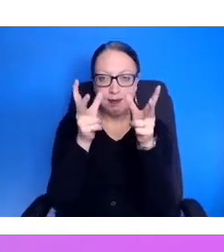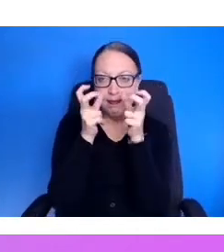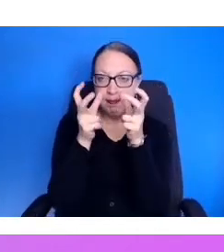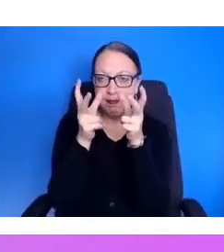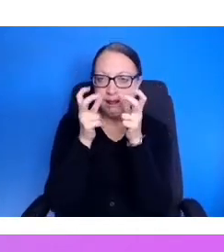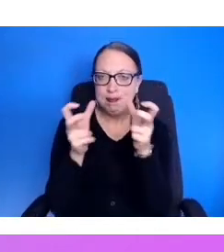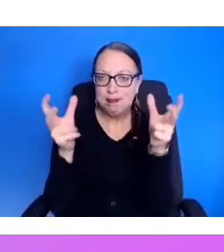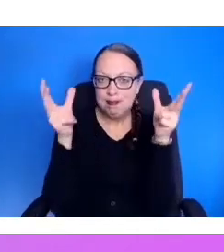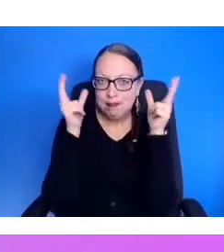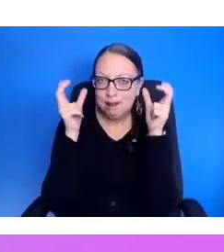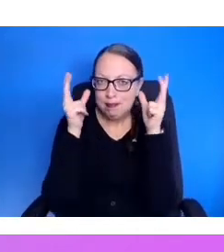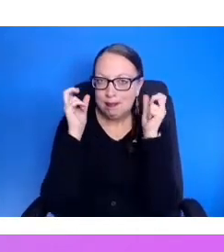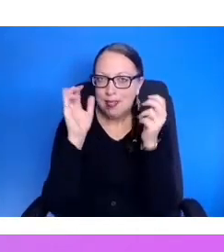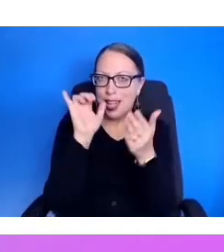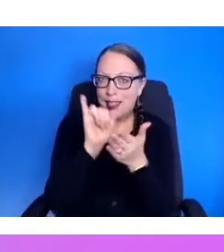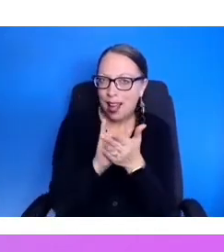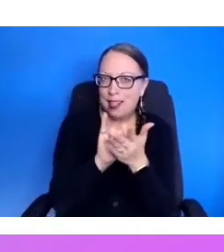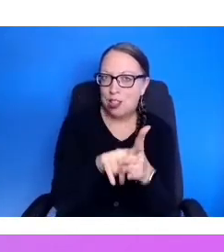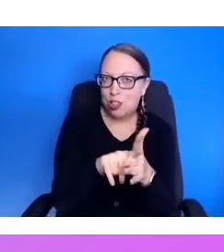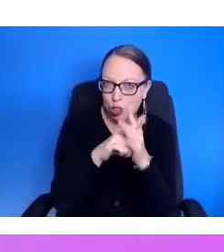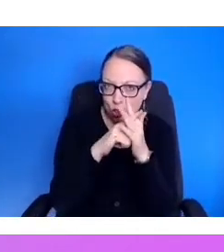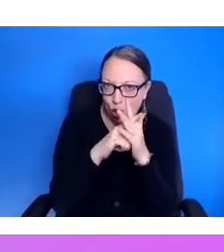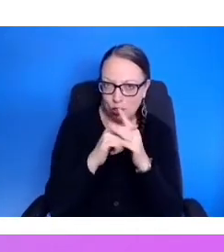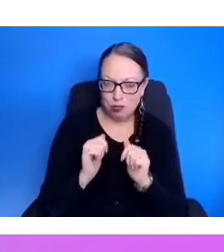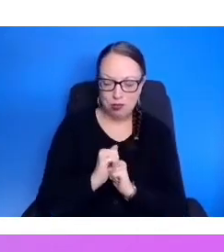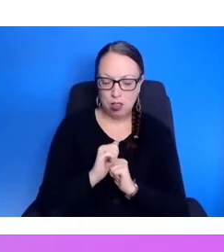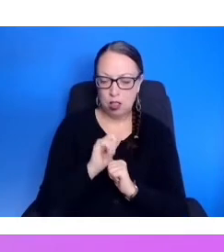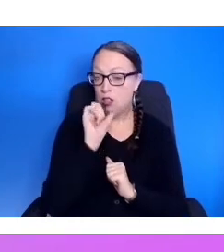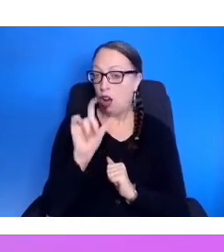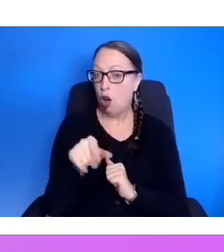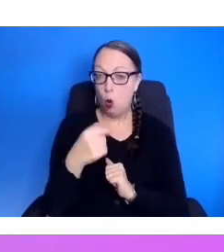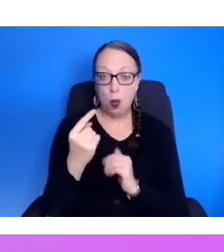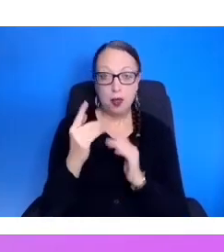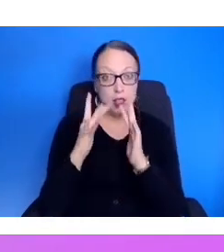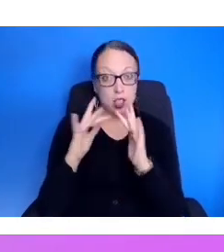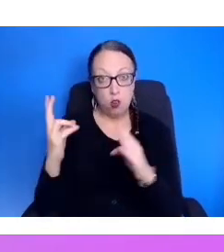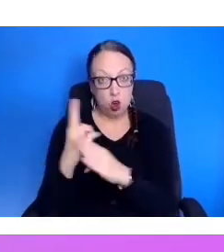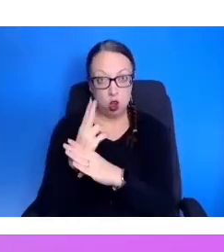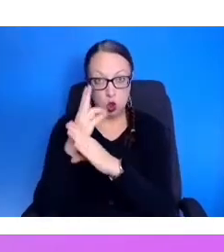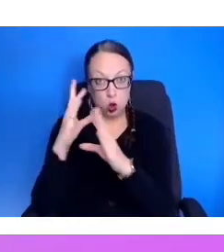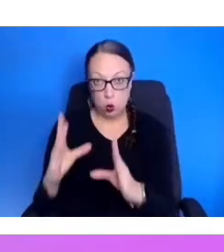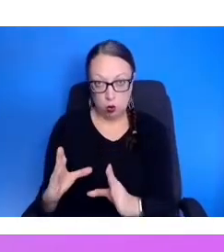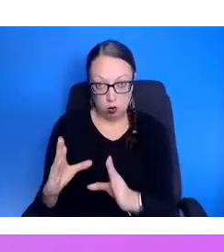and that doesn't just include your diverse use base it also includes your audits,